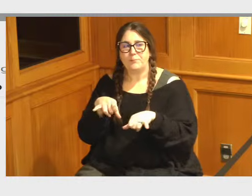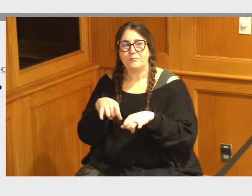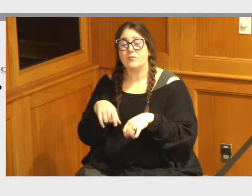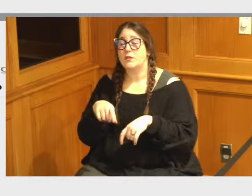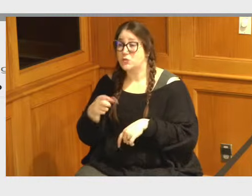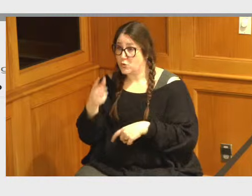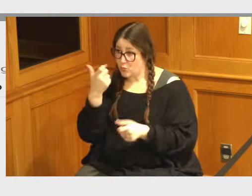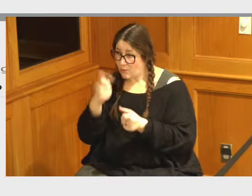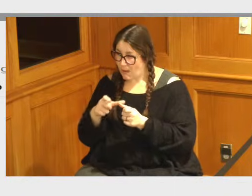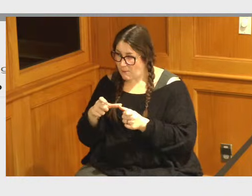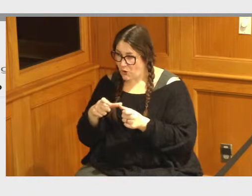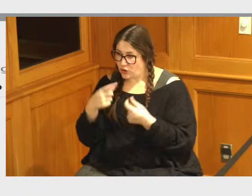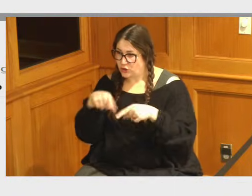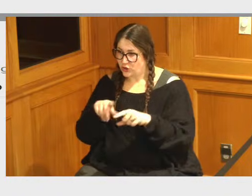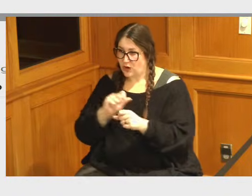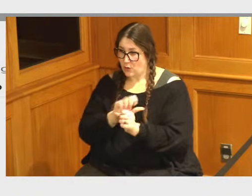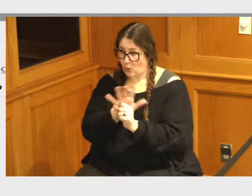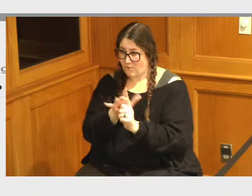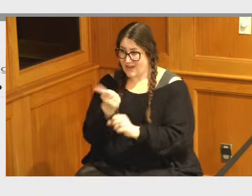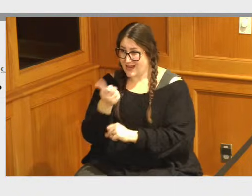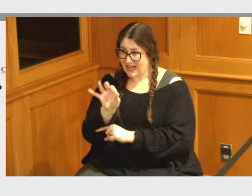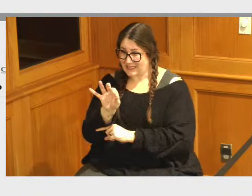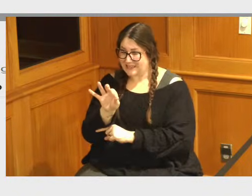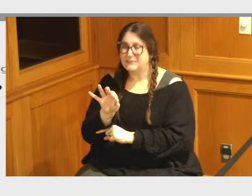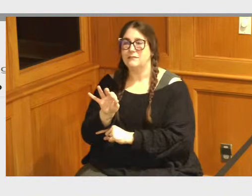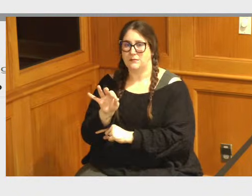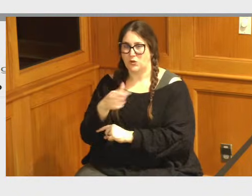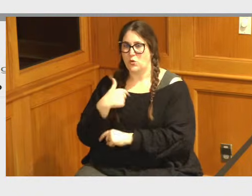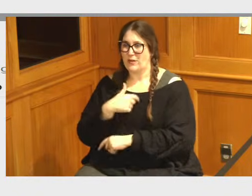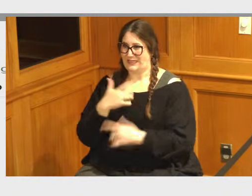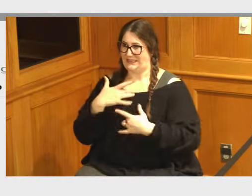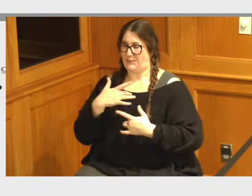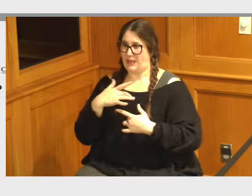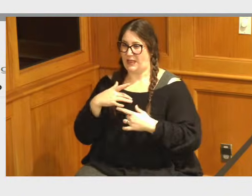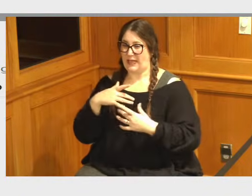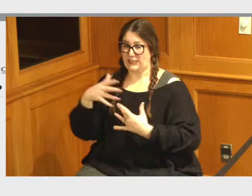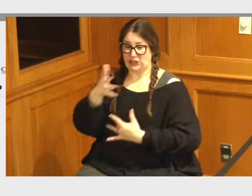era, oftentimes we don't have a real great sense of what's circulating in the community,